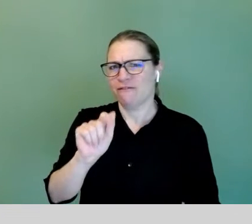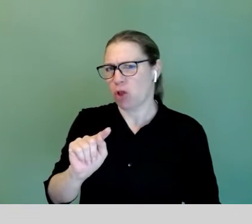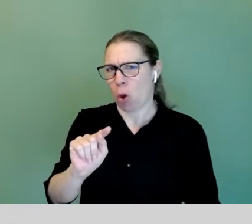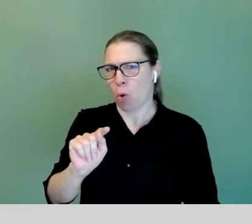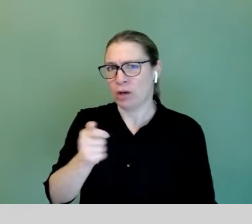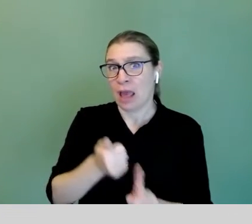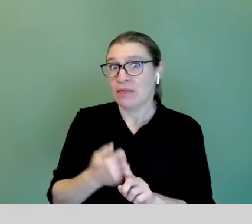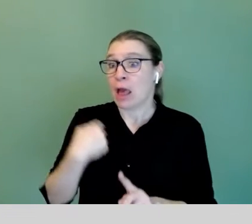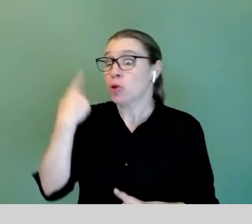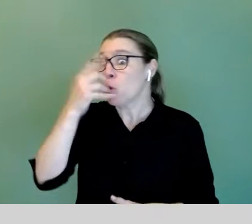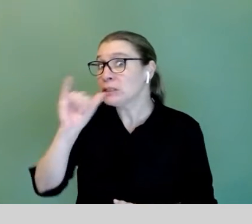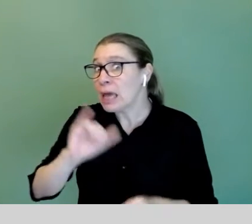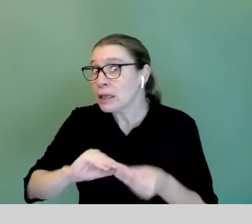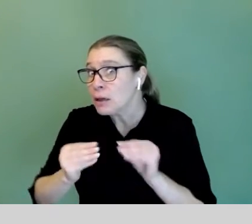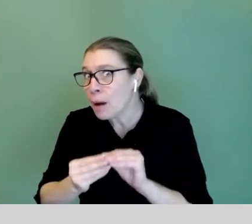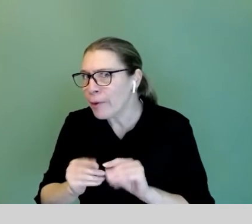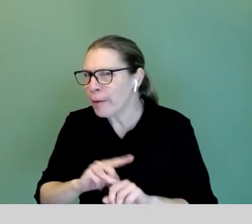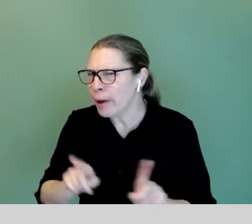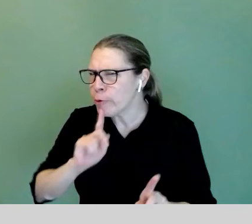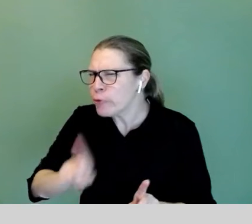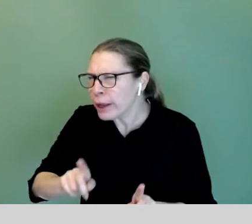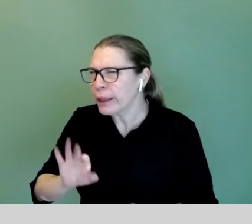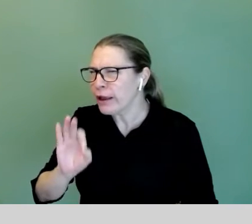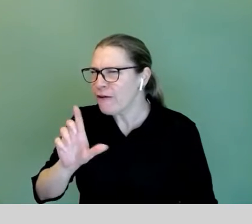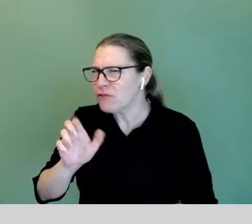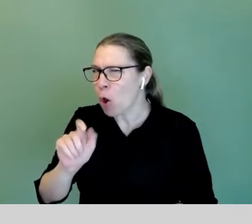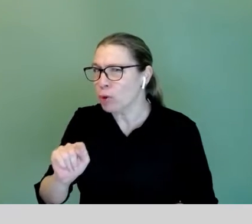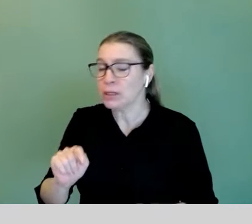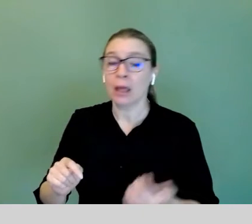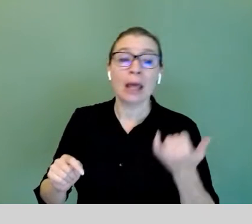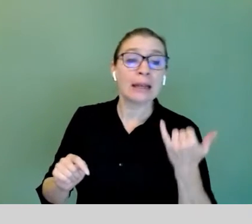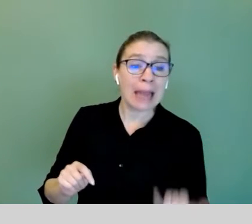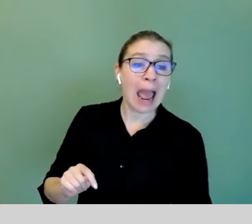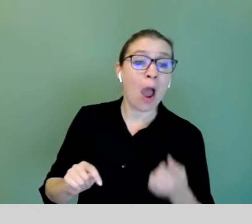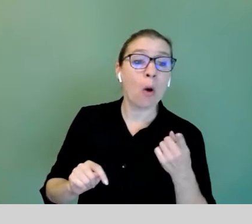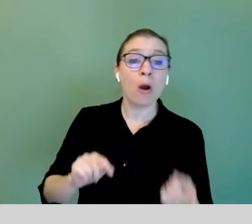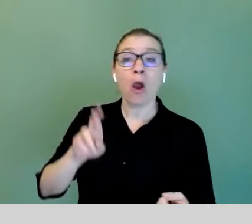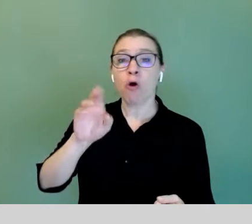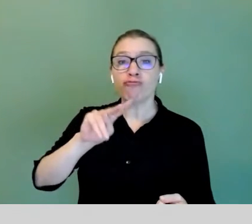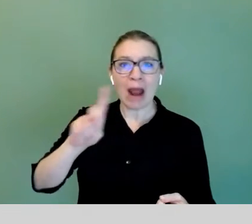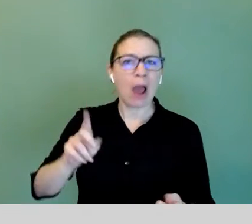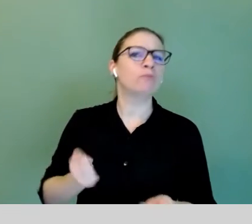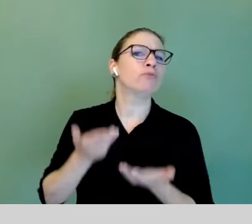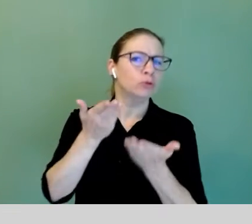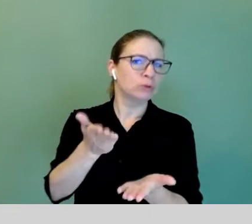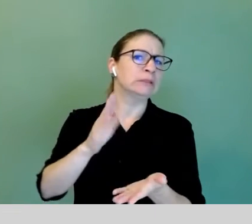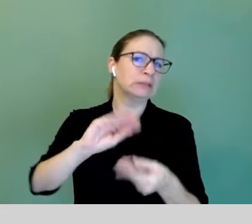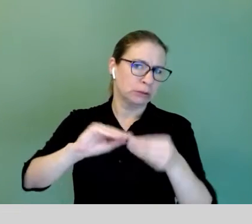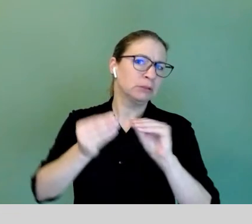that looks like an integer, but it's a float. Now, round returns an integer, and that's right.